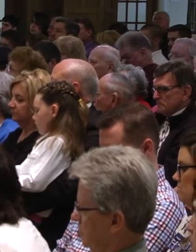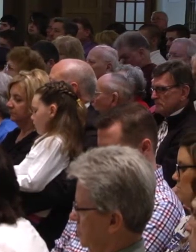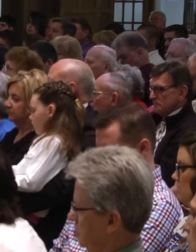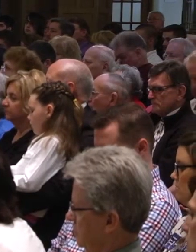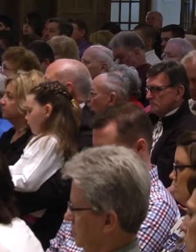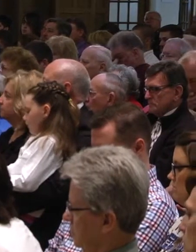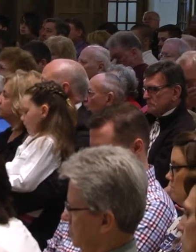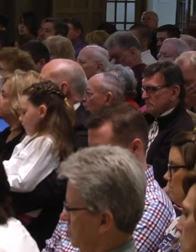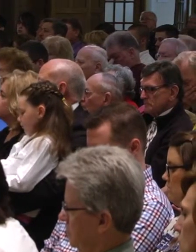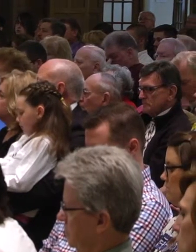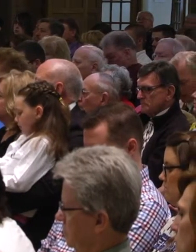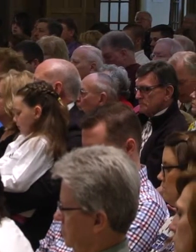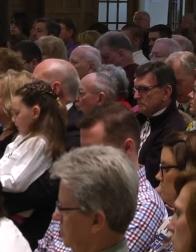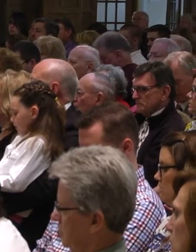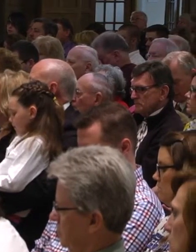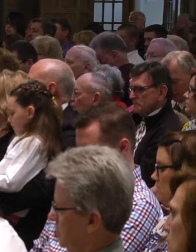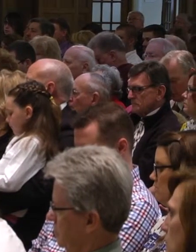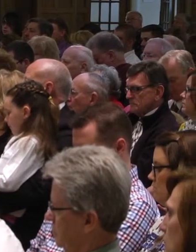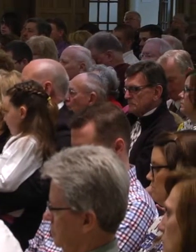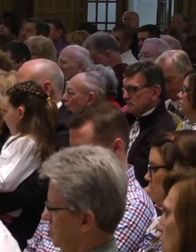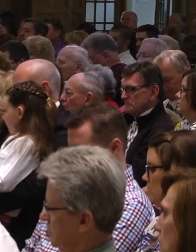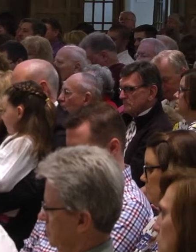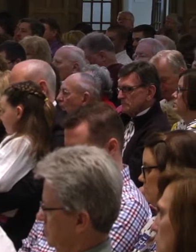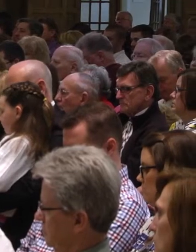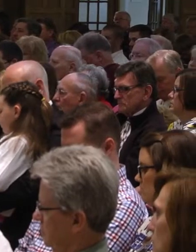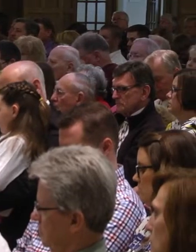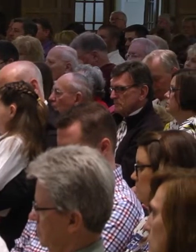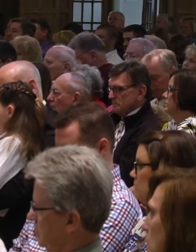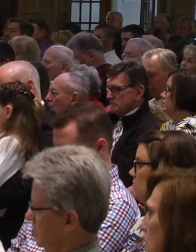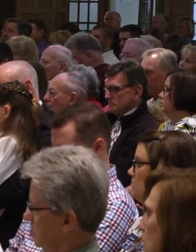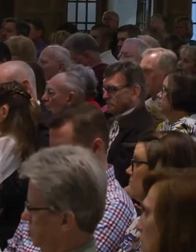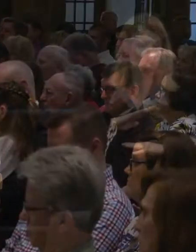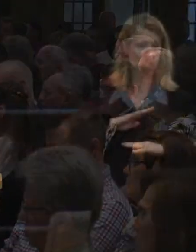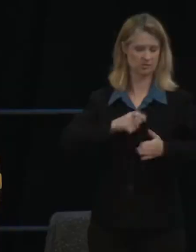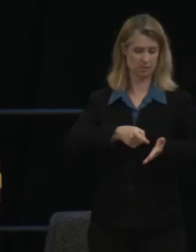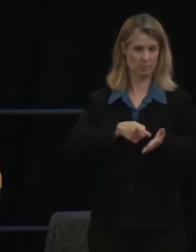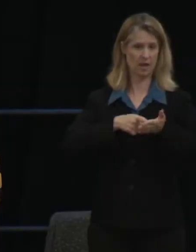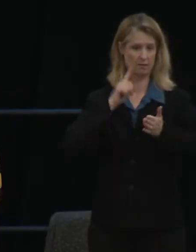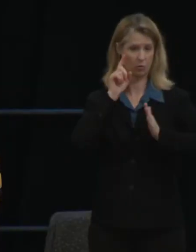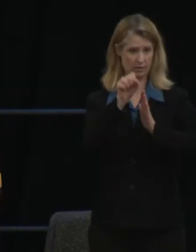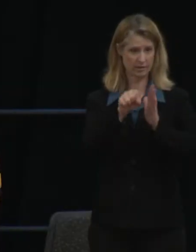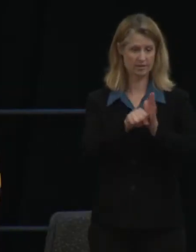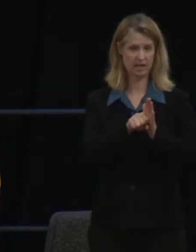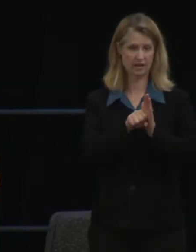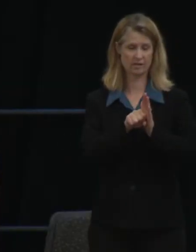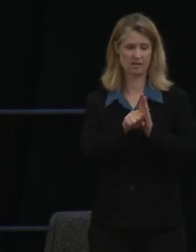provide an opportunity for the profession to meet the demand for safe, high quality,